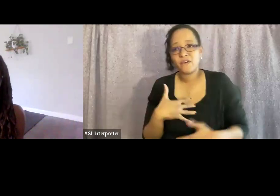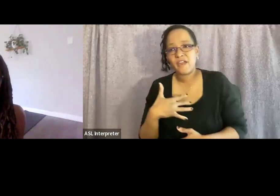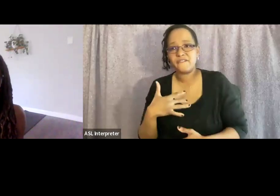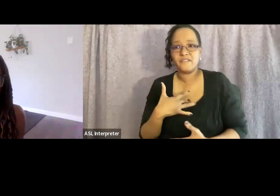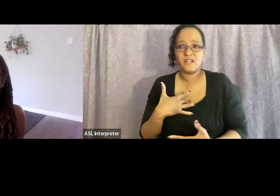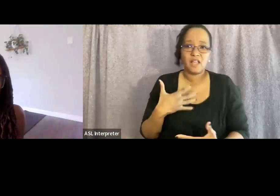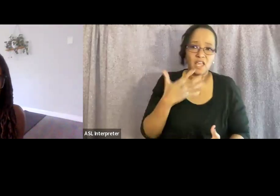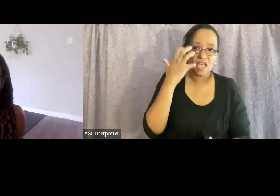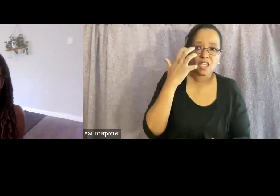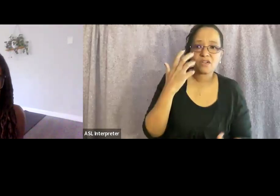Sometimes numb."